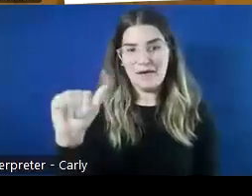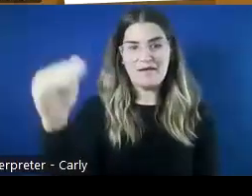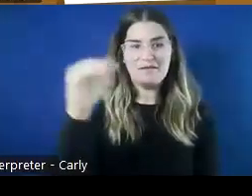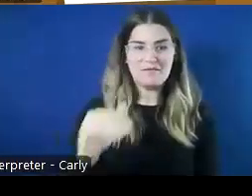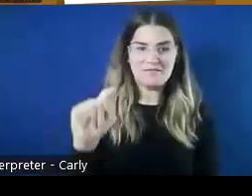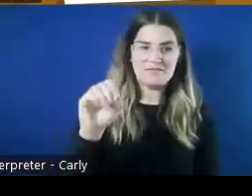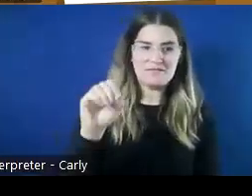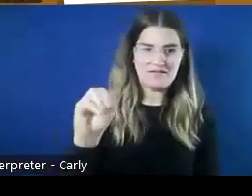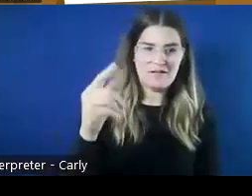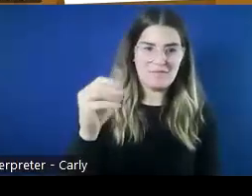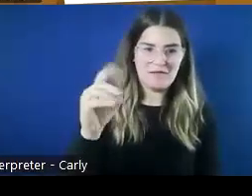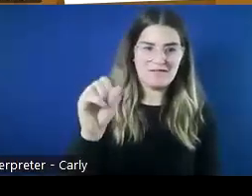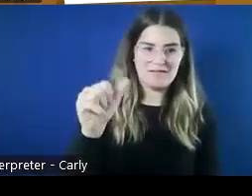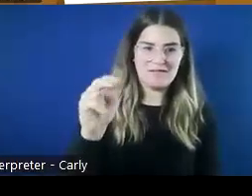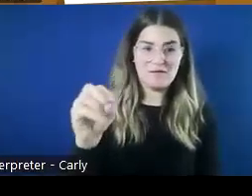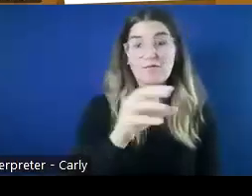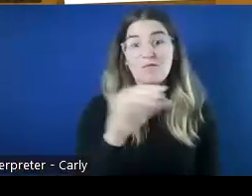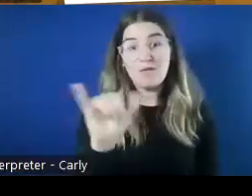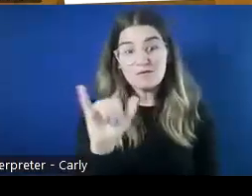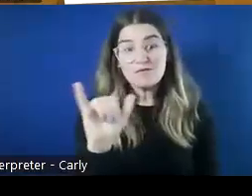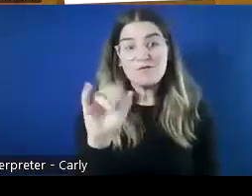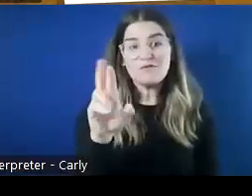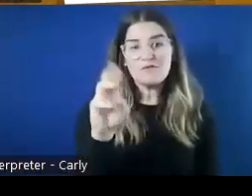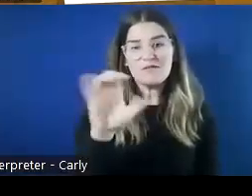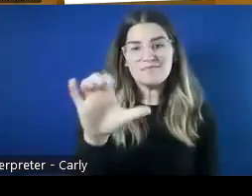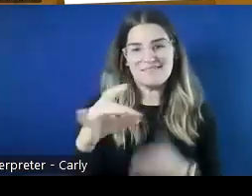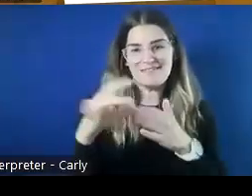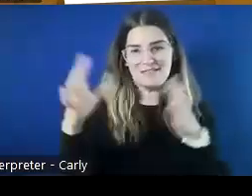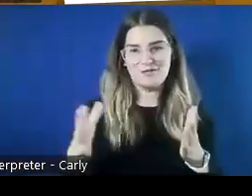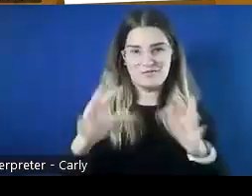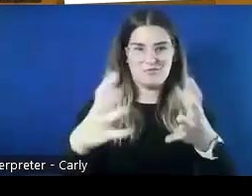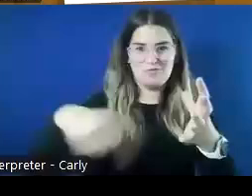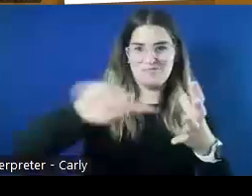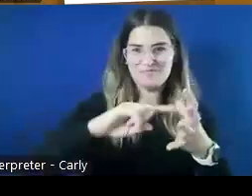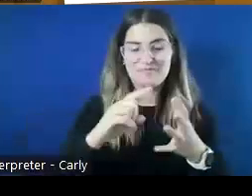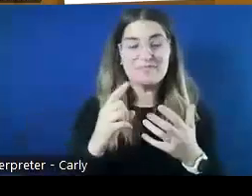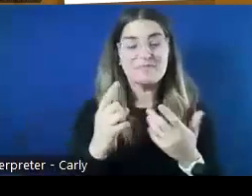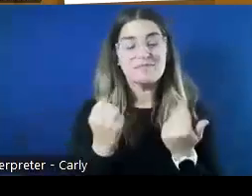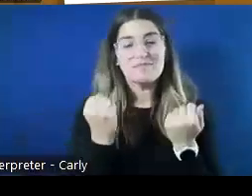a thanks to our urmc leadership while we've done a lot of things thanks to philanthropy it's also